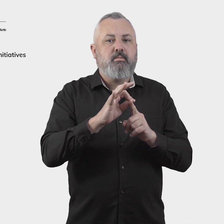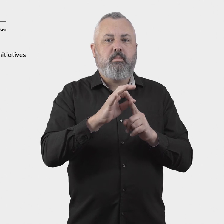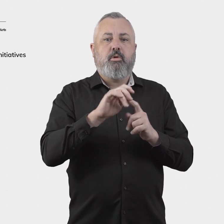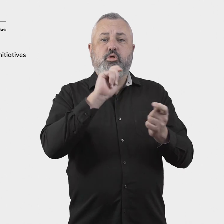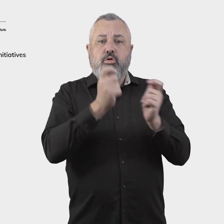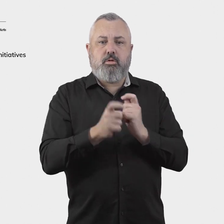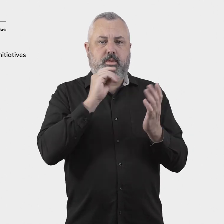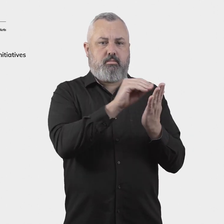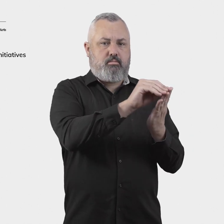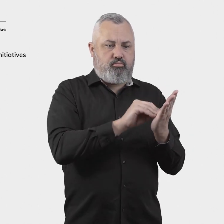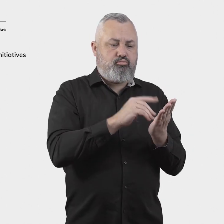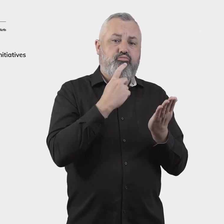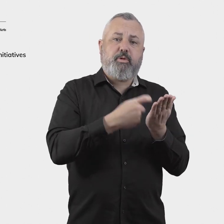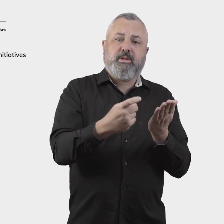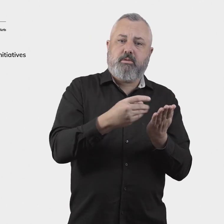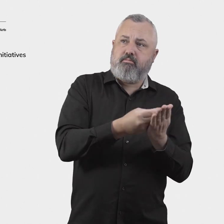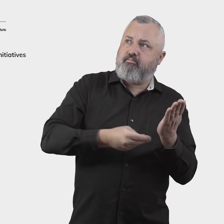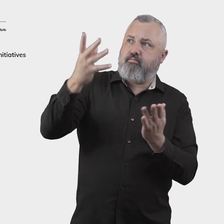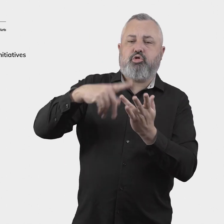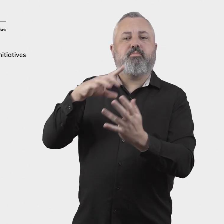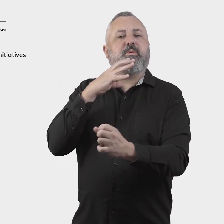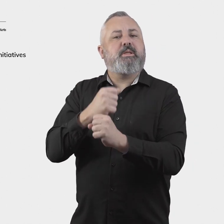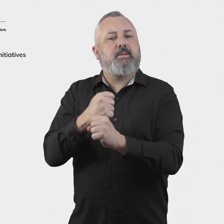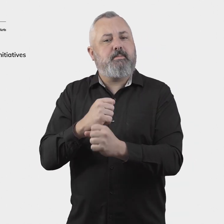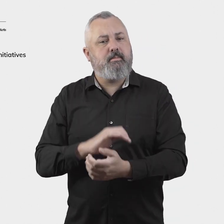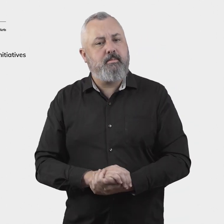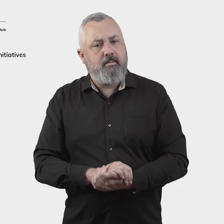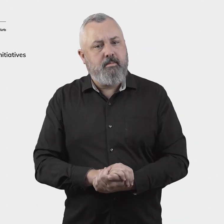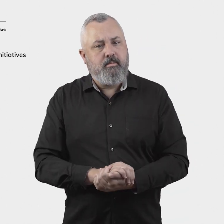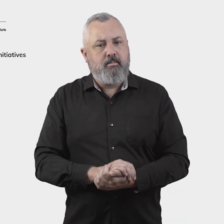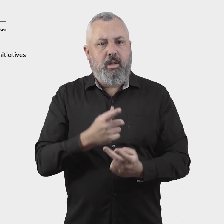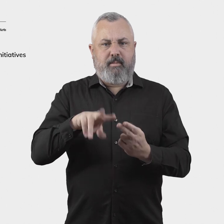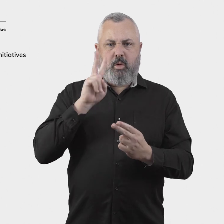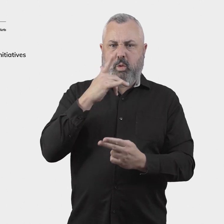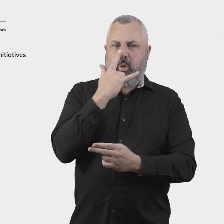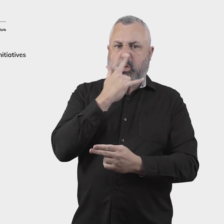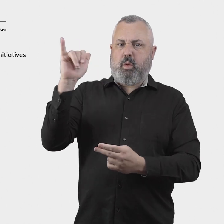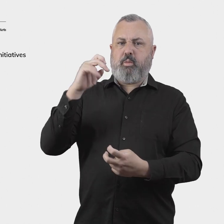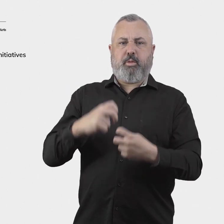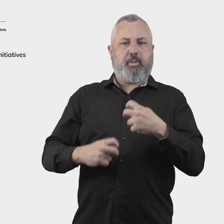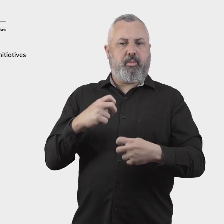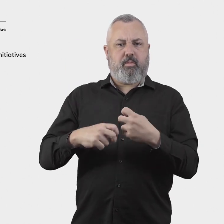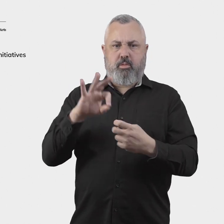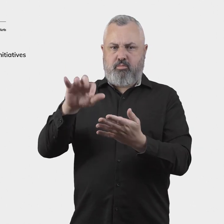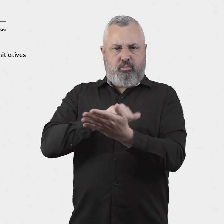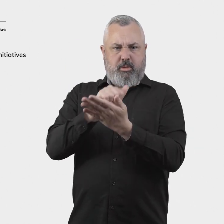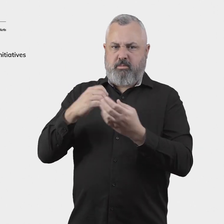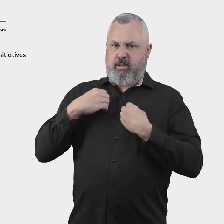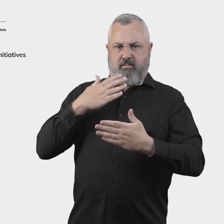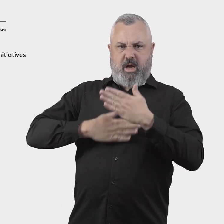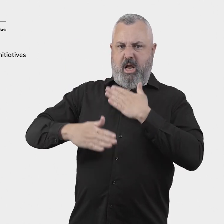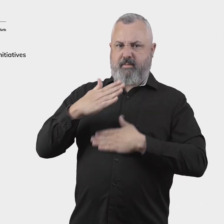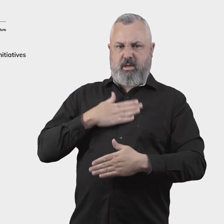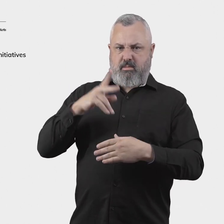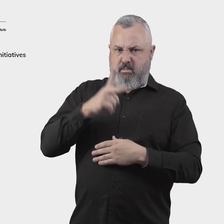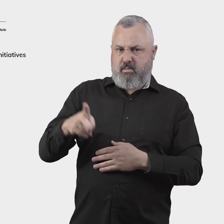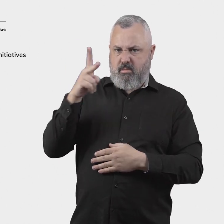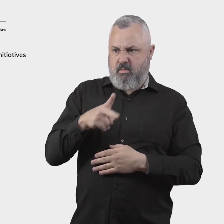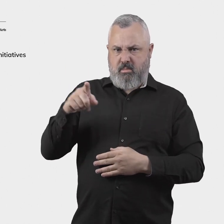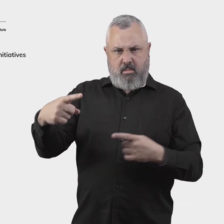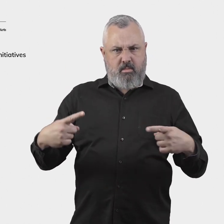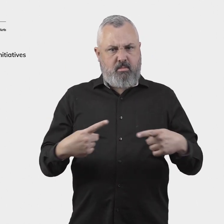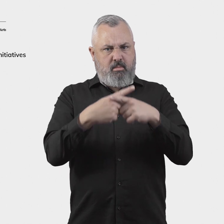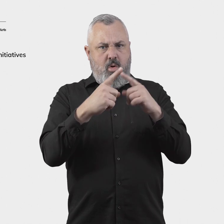regulatory change, and refer instances of systemic misconduct that may raise concerns under the